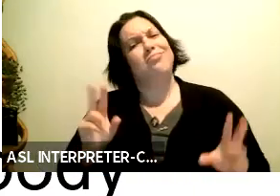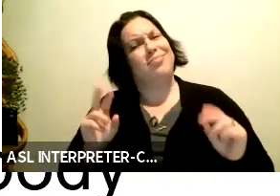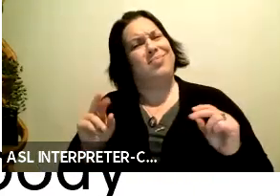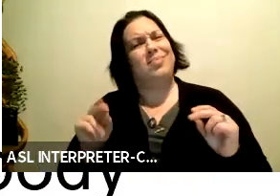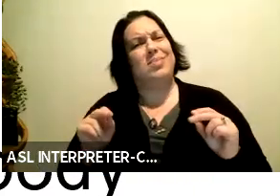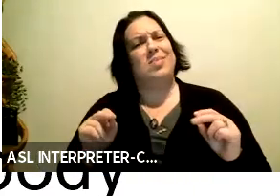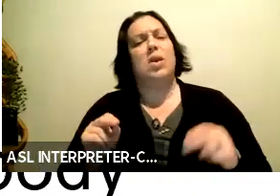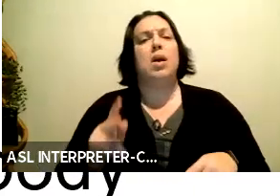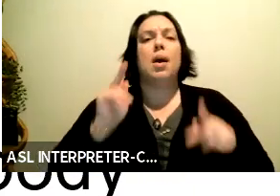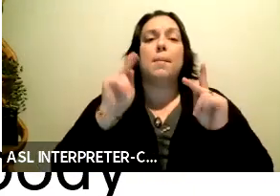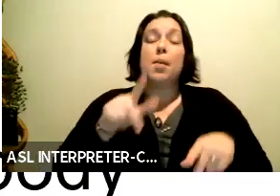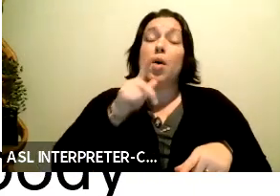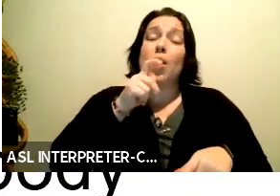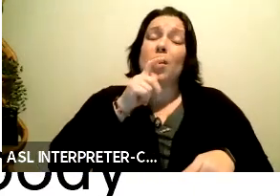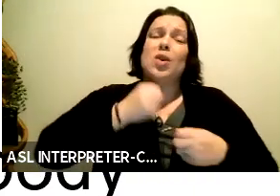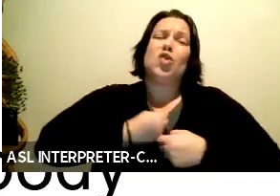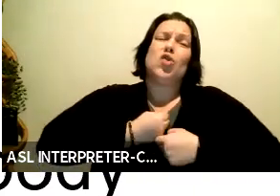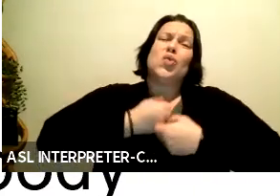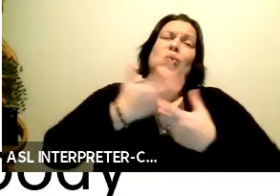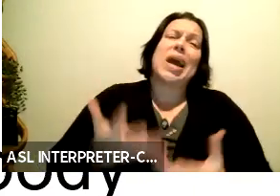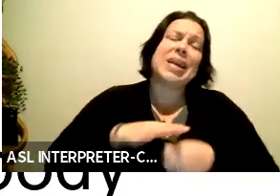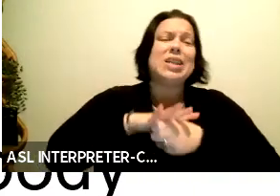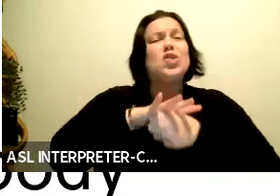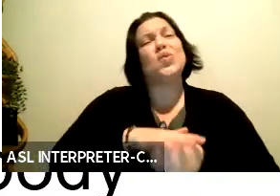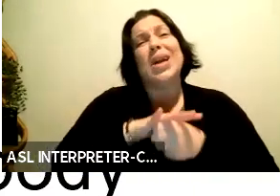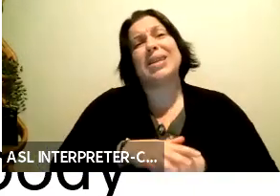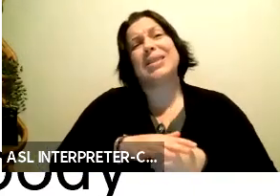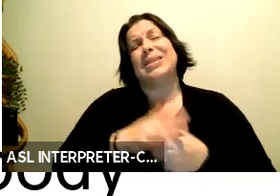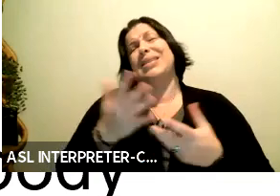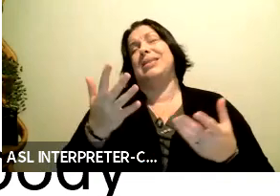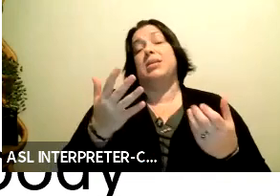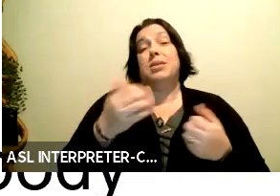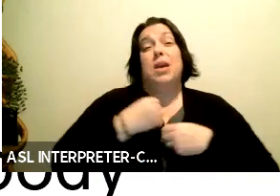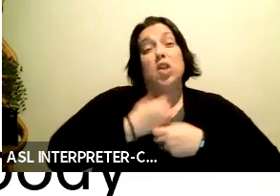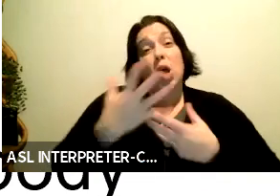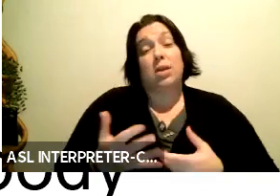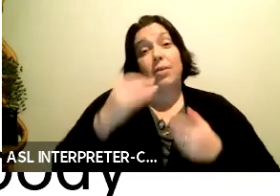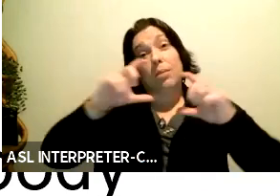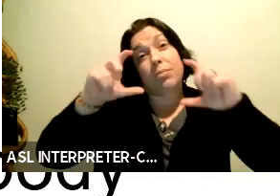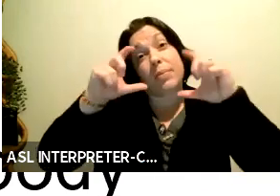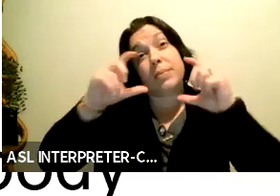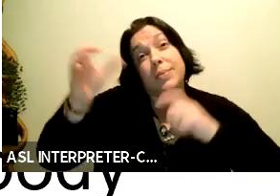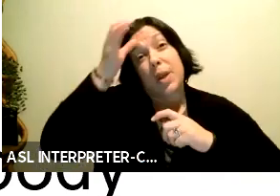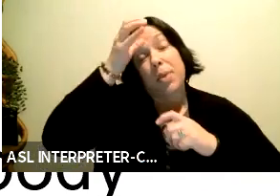strained by long hours, exhausted by screen time. We as responders have